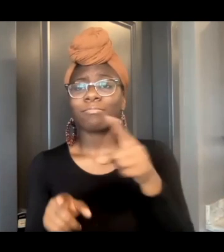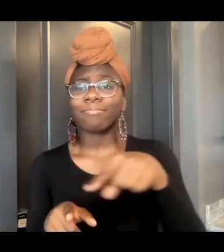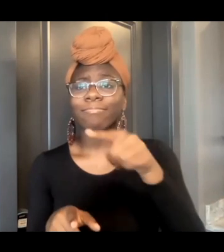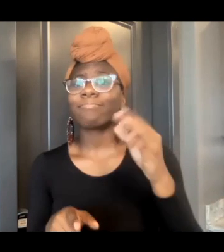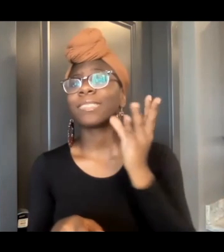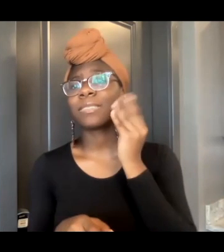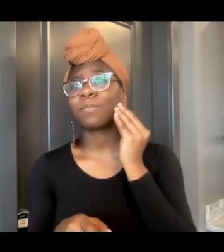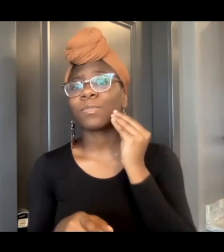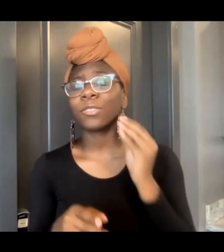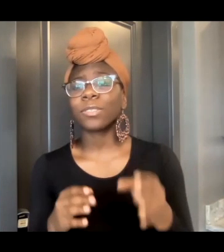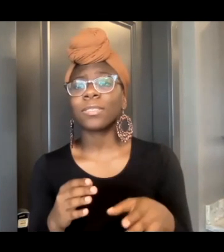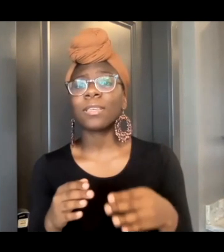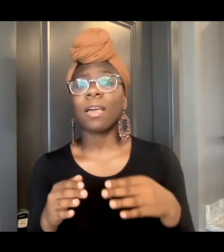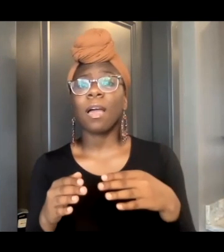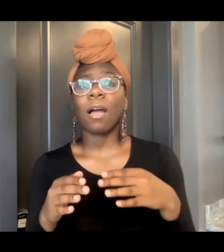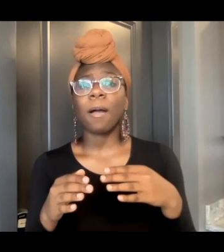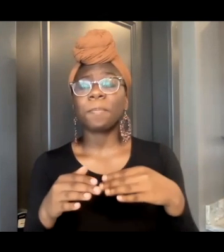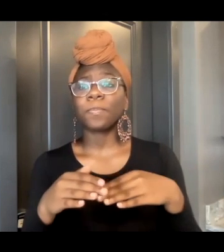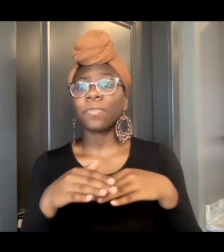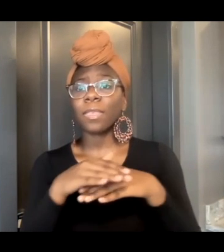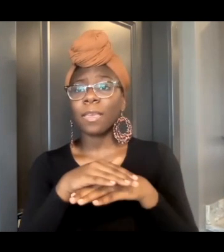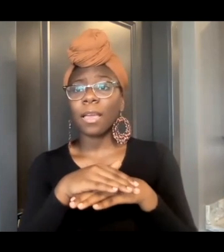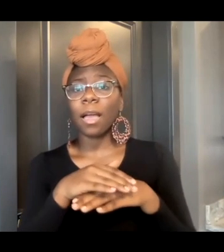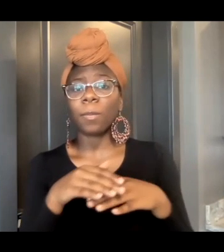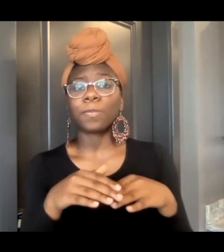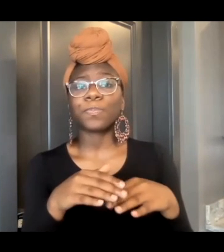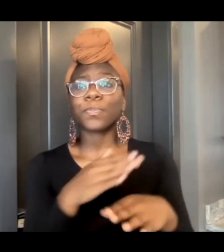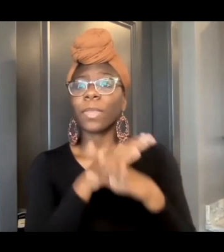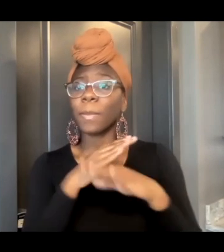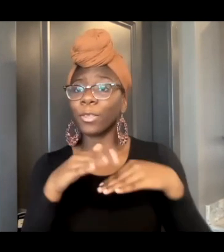They also had barriers with accessibility.